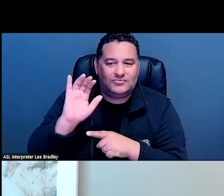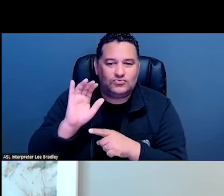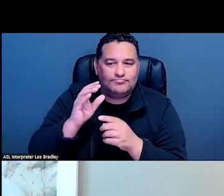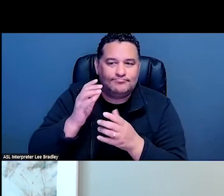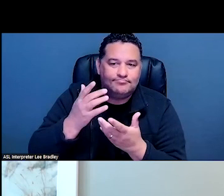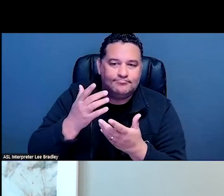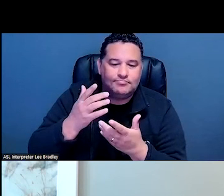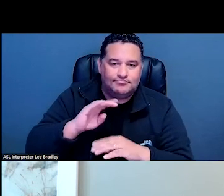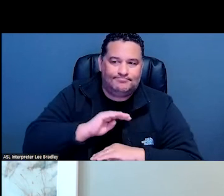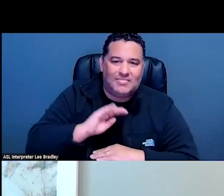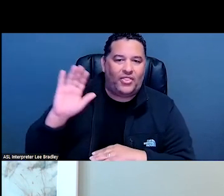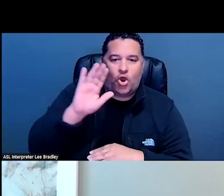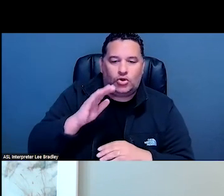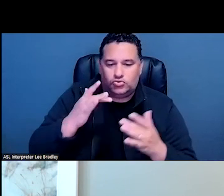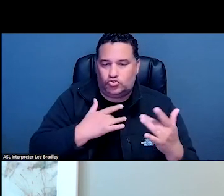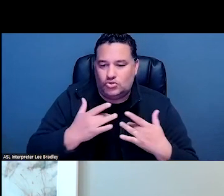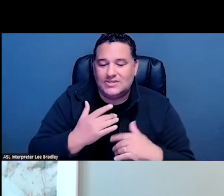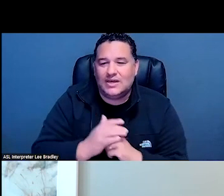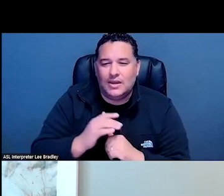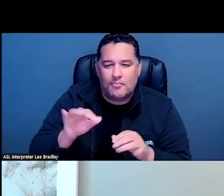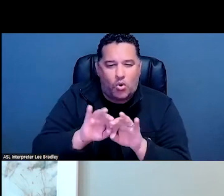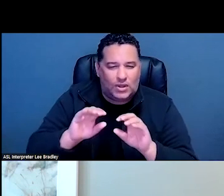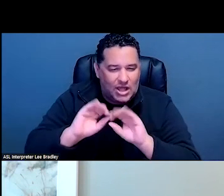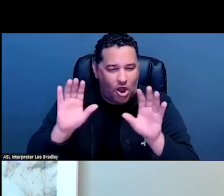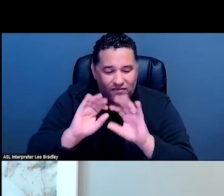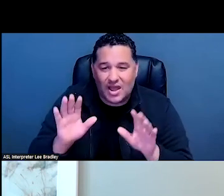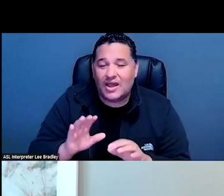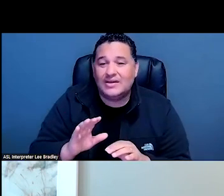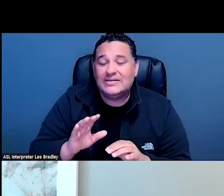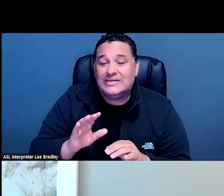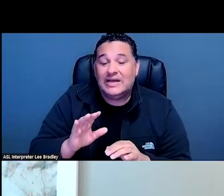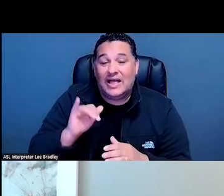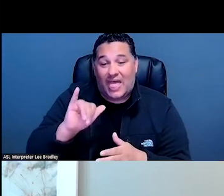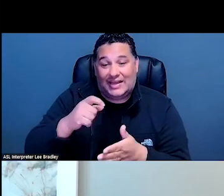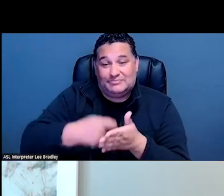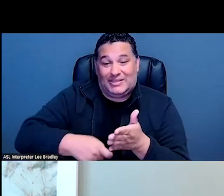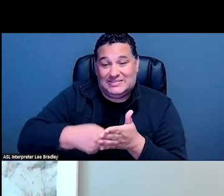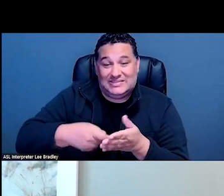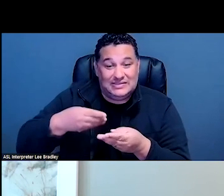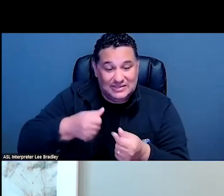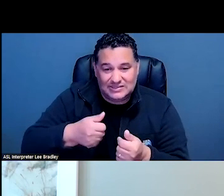INDUSTRY. AND SO -- WE HAVE, YOU KNOW TAKEN THE TIME, BECAUSE IT IS IMPORTANT TO CLARIFY THAT THE EX-